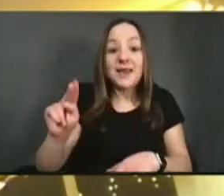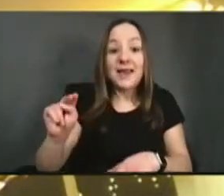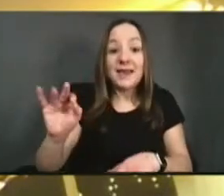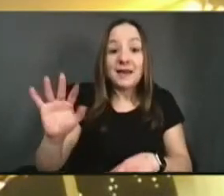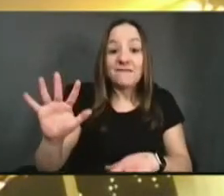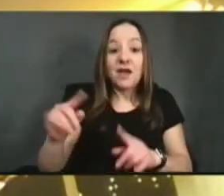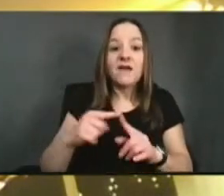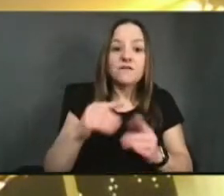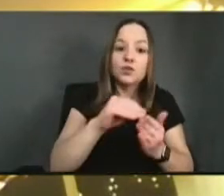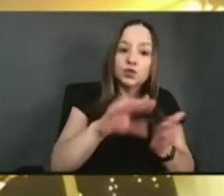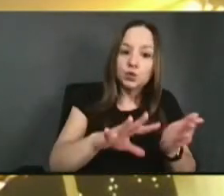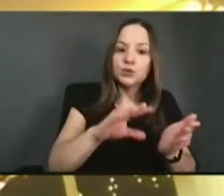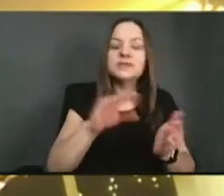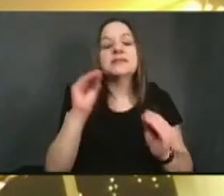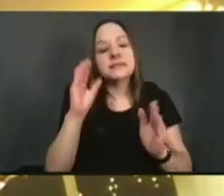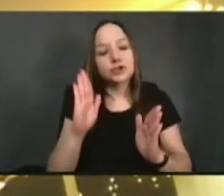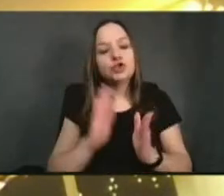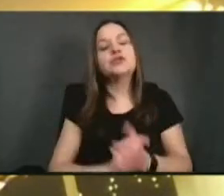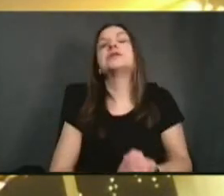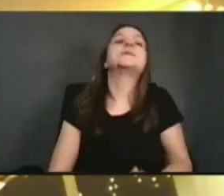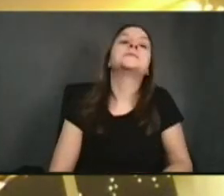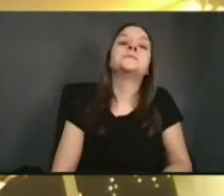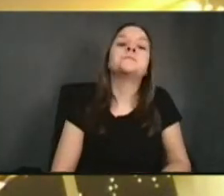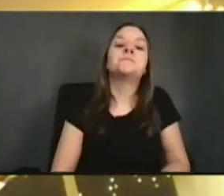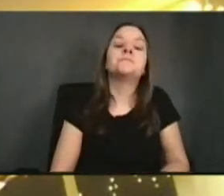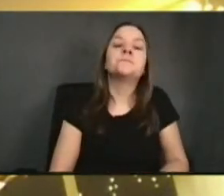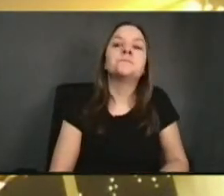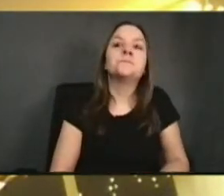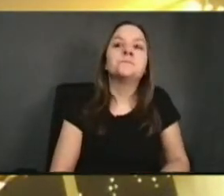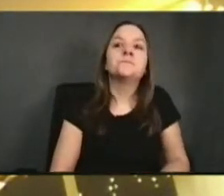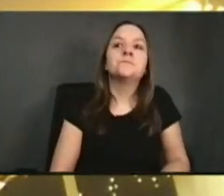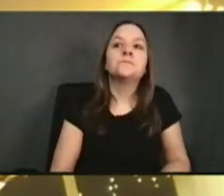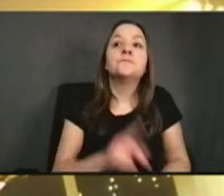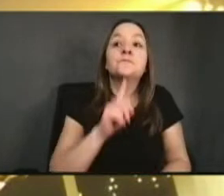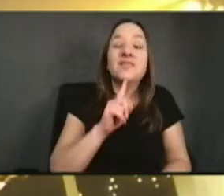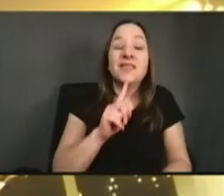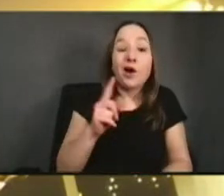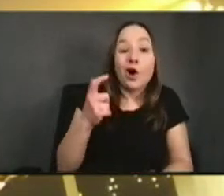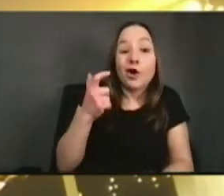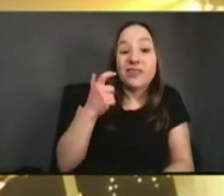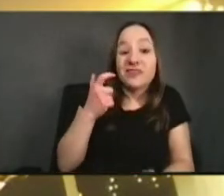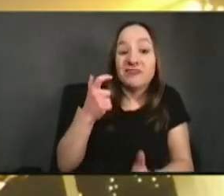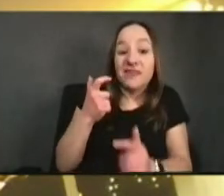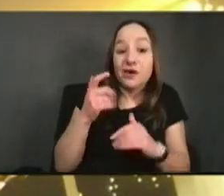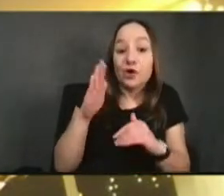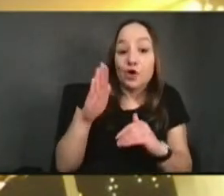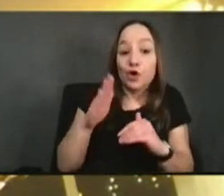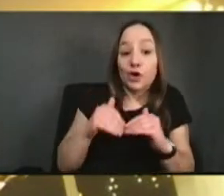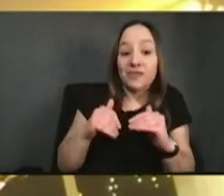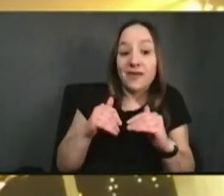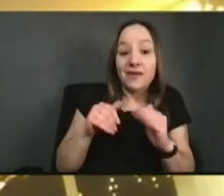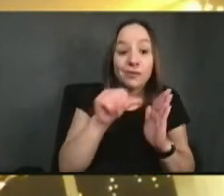provide the K N 95 masks to students and teachers. So they